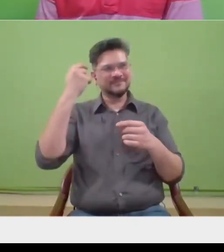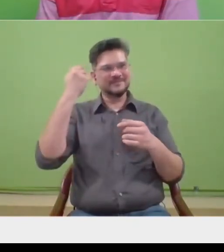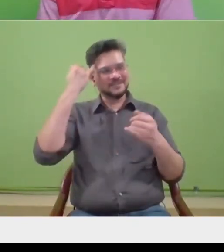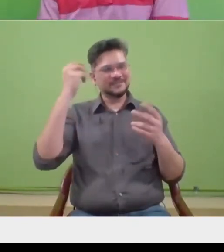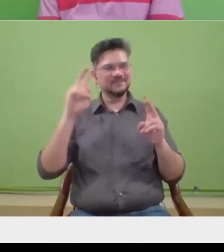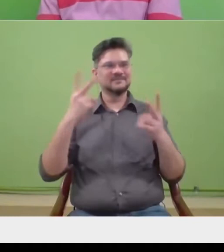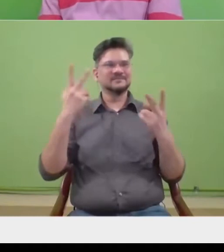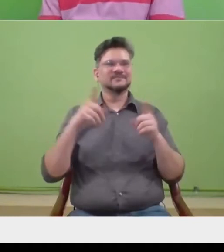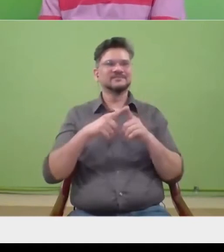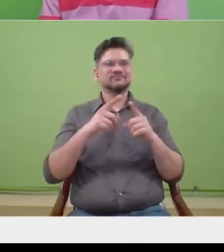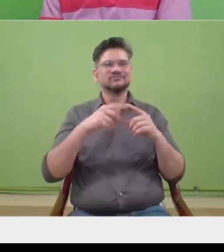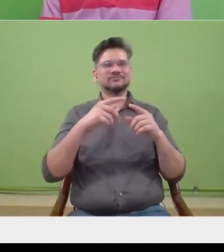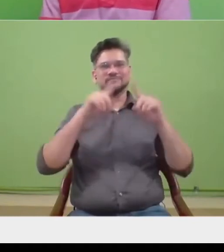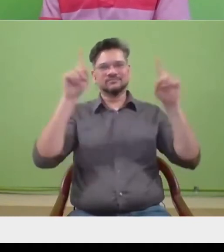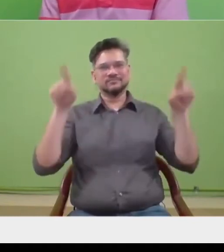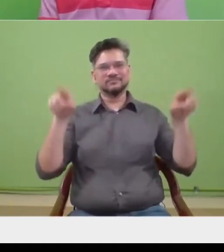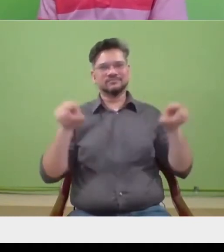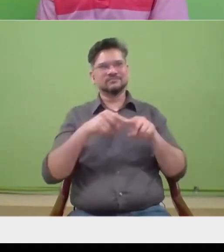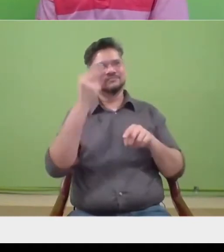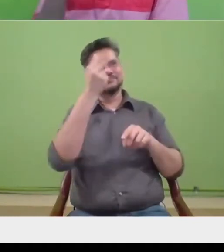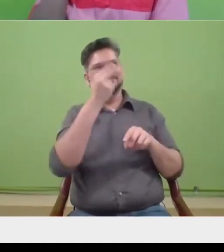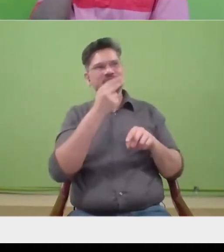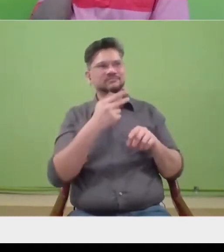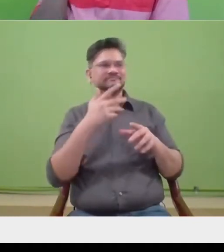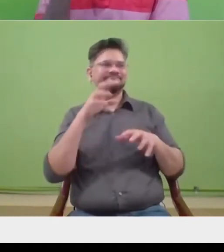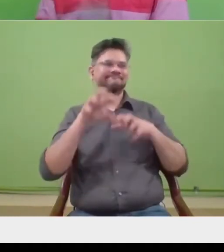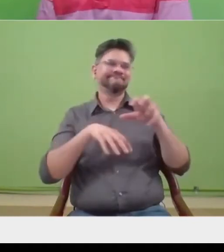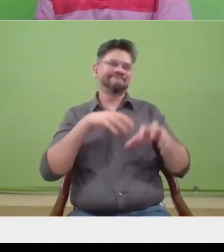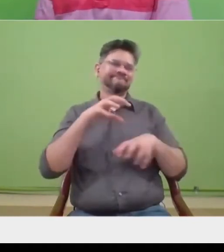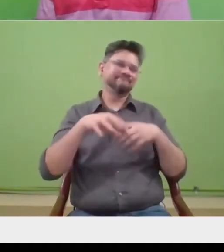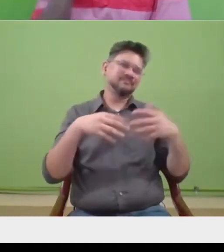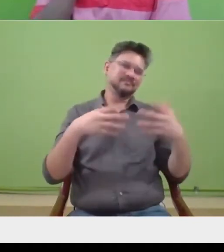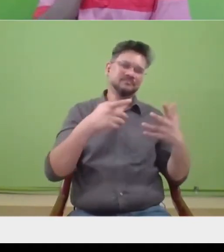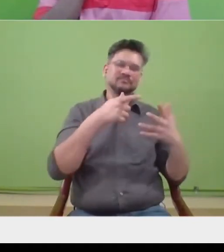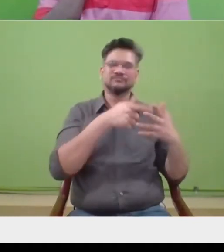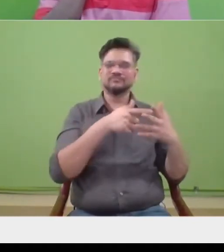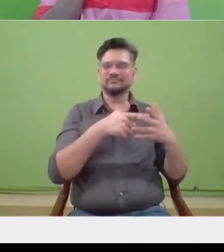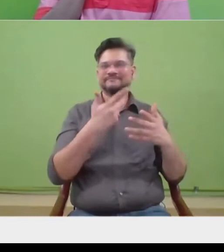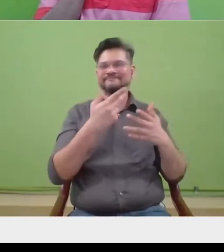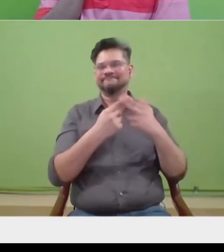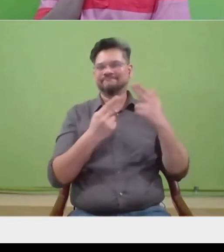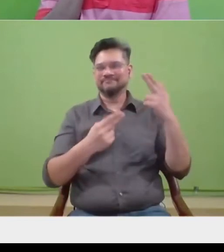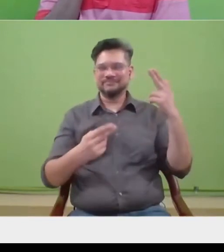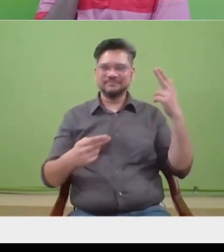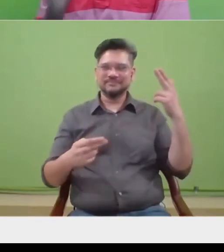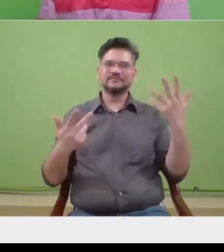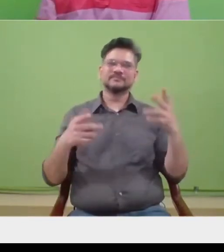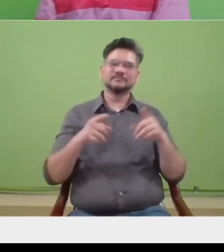the board or talk about it in very many sentences she just makes a model of it and passes it around